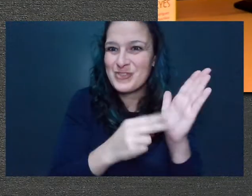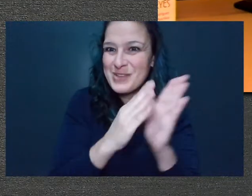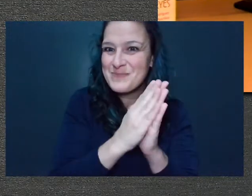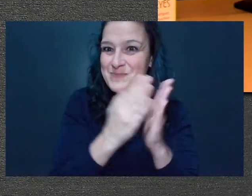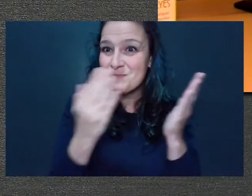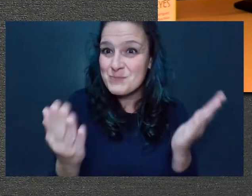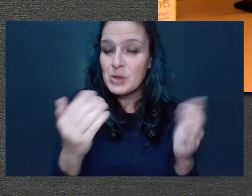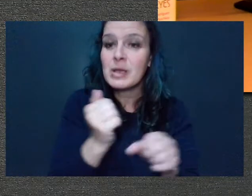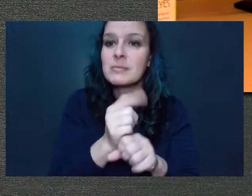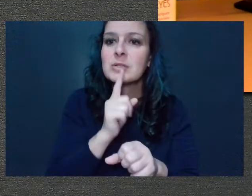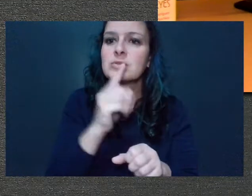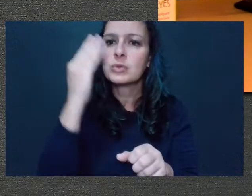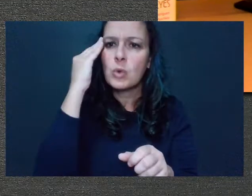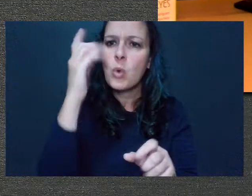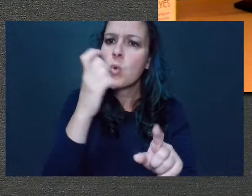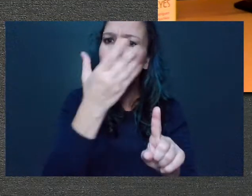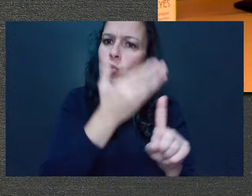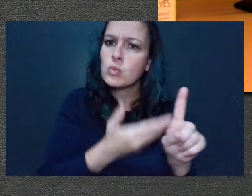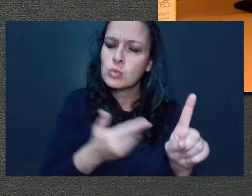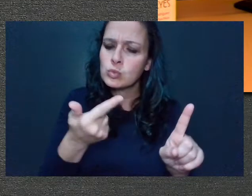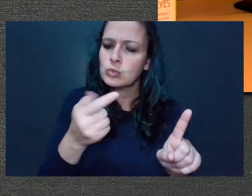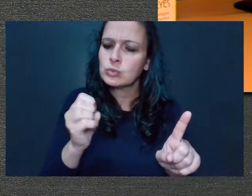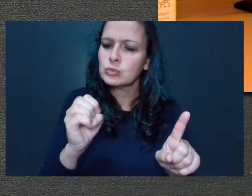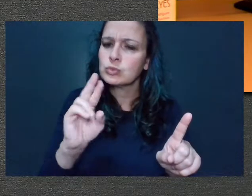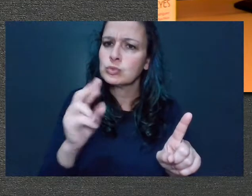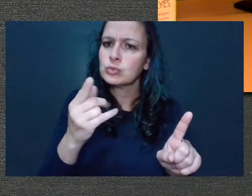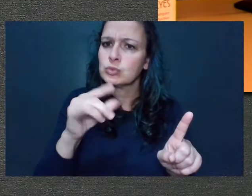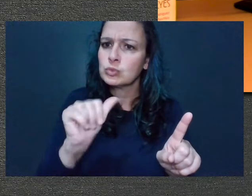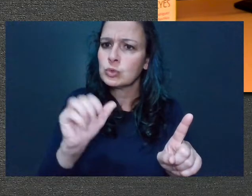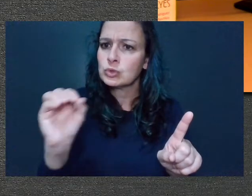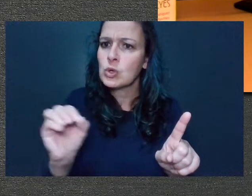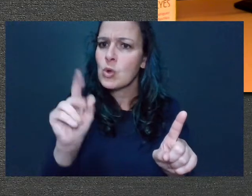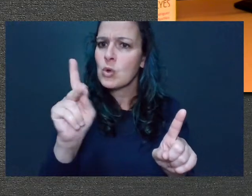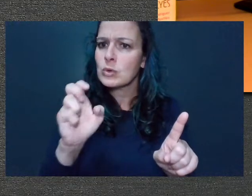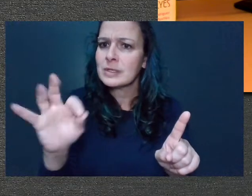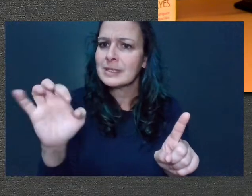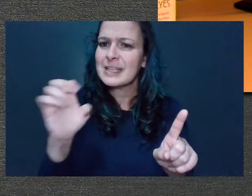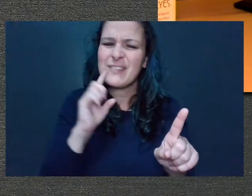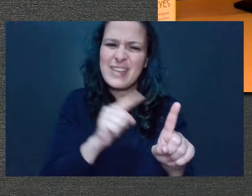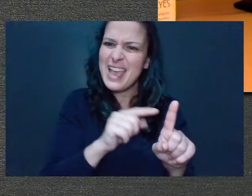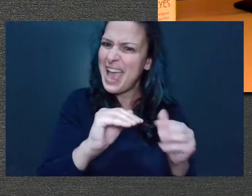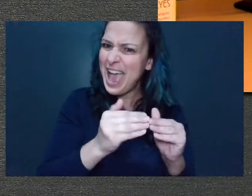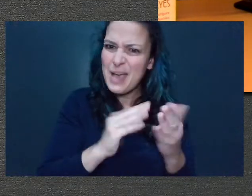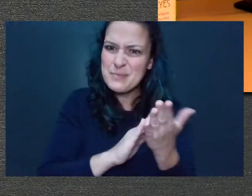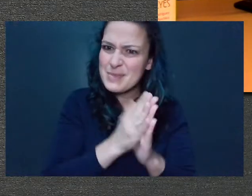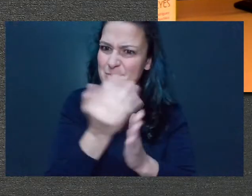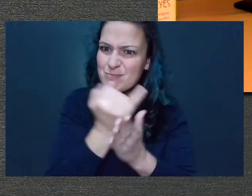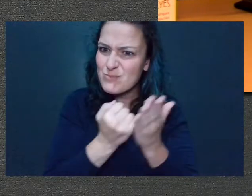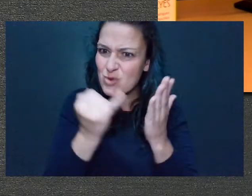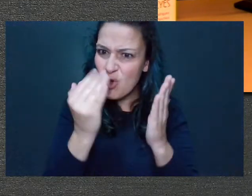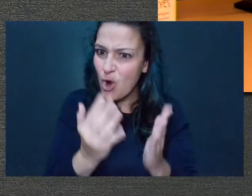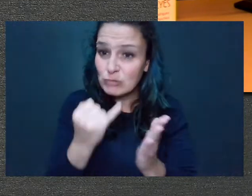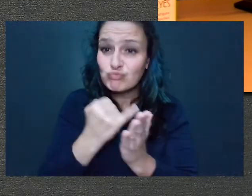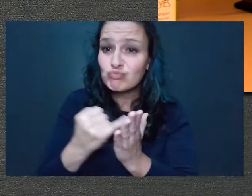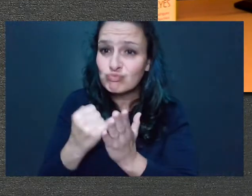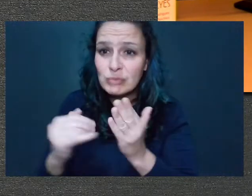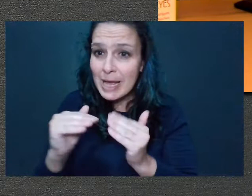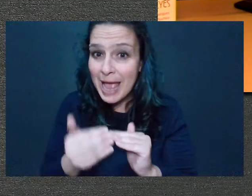so we understand a little bit more on how Georgia O'Keeffe started drawing. This is called